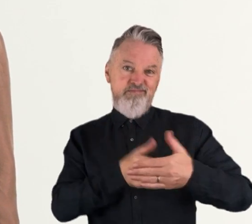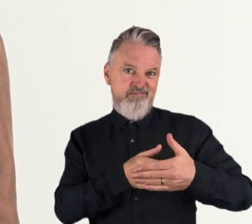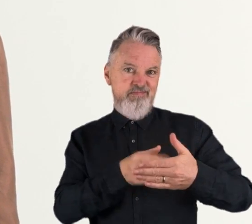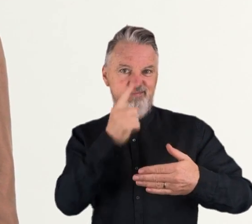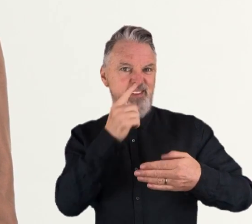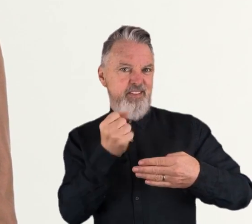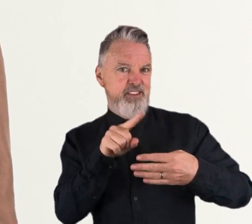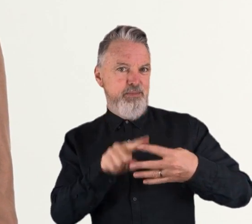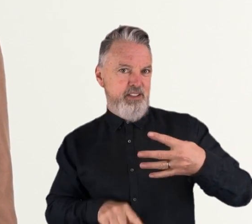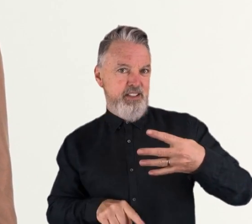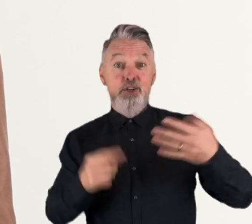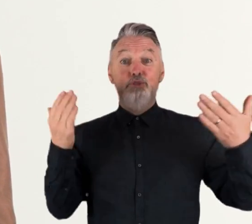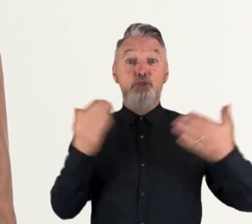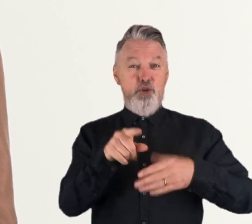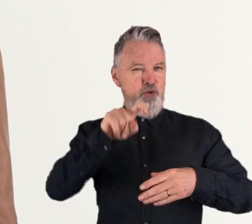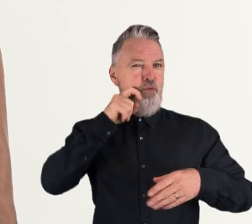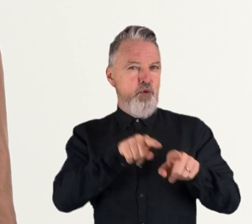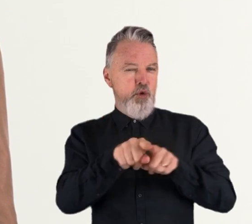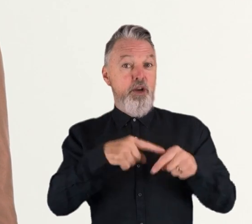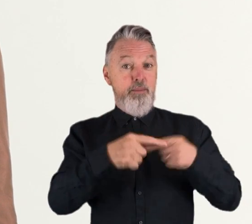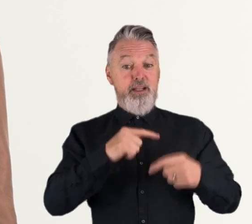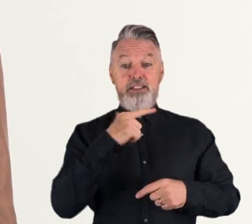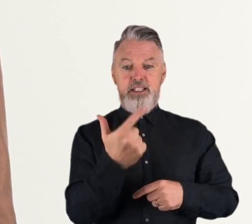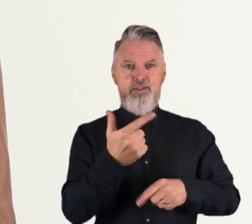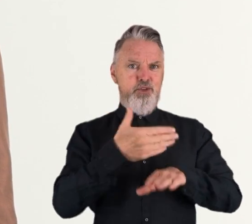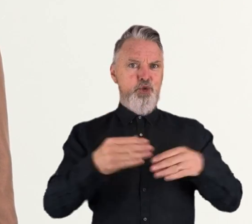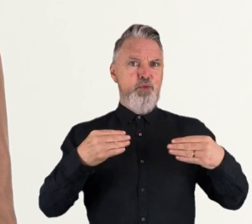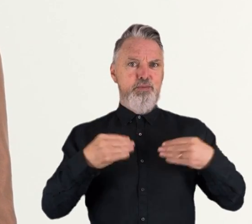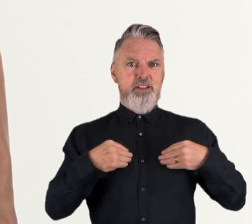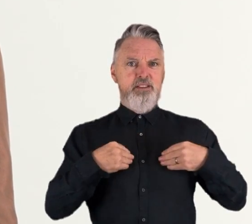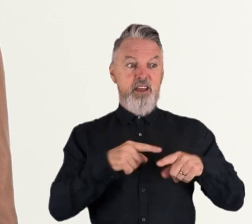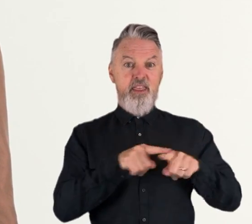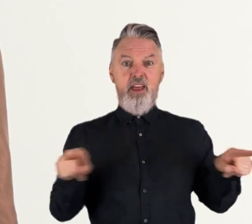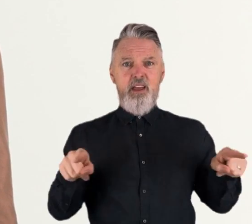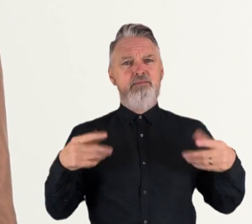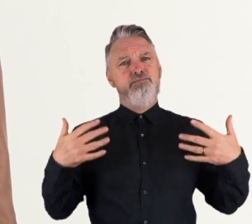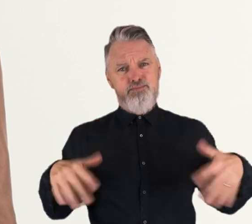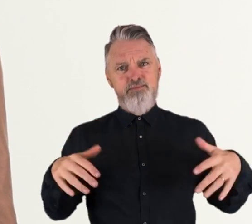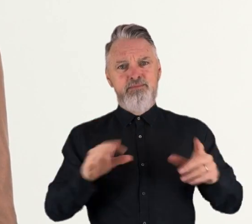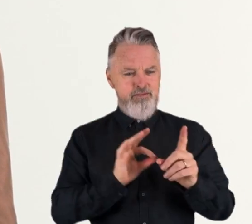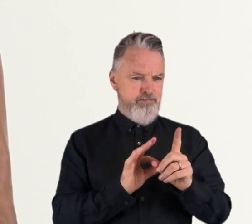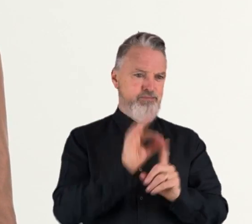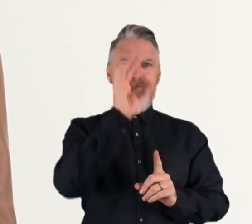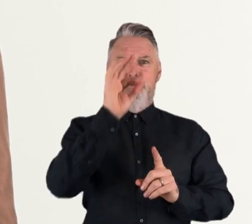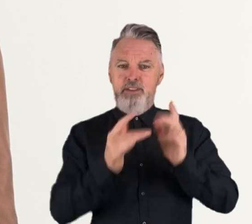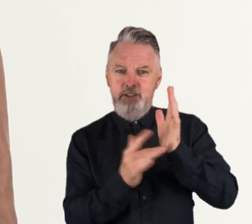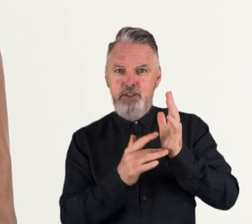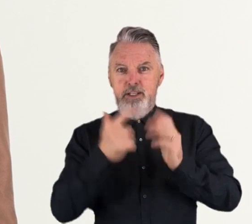And tonight you'll learn more about seven startups who are creating enabling technology in innovative ways like never before.